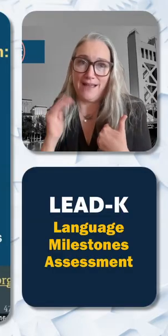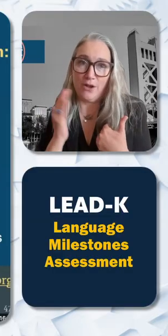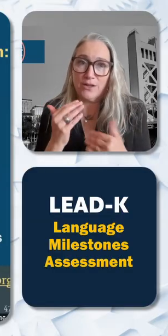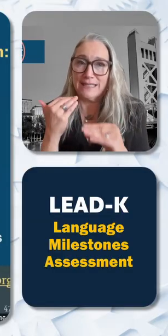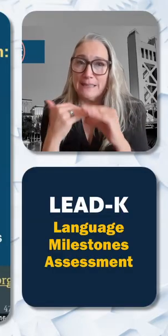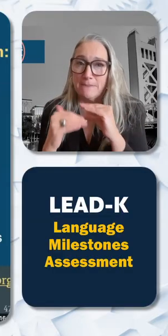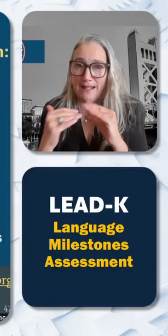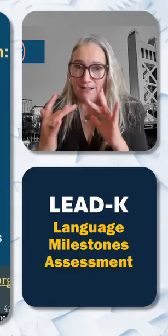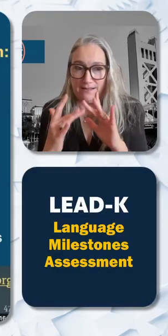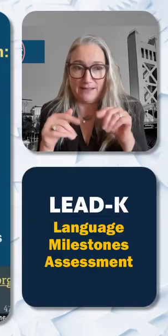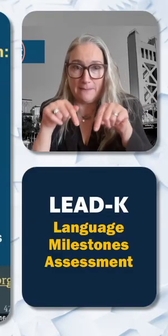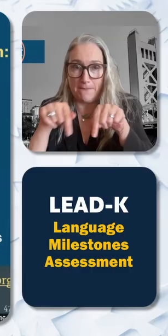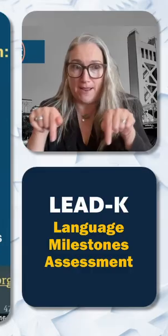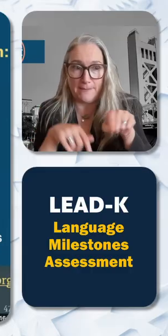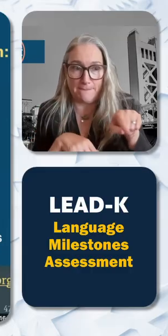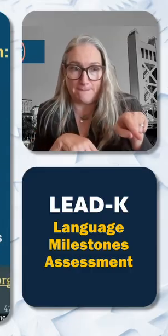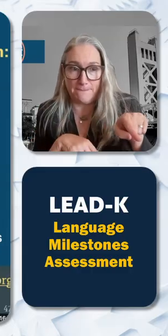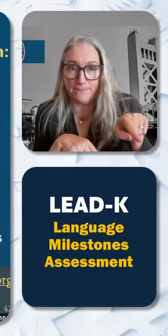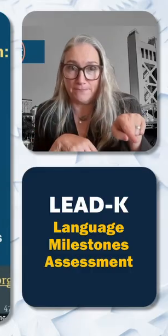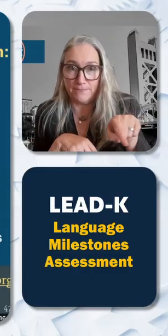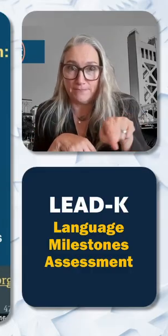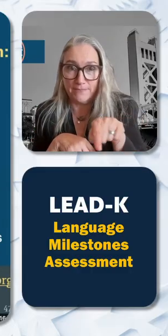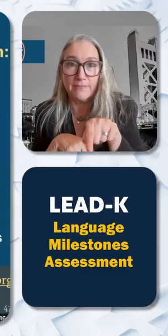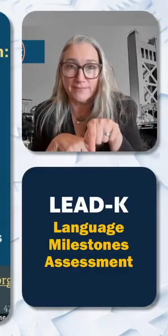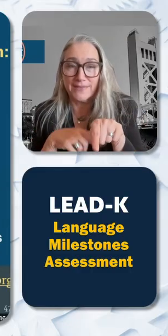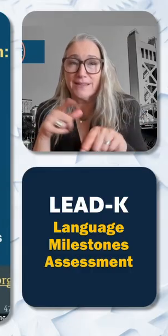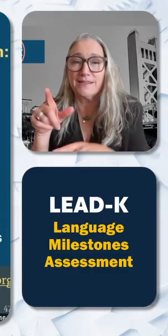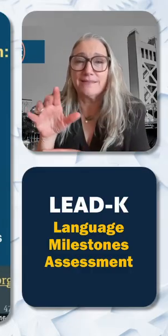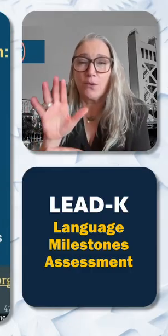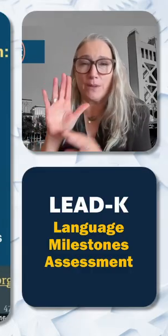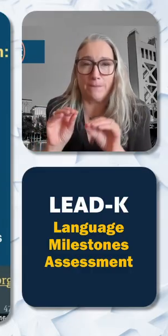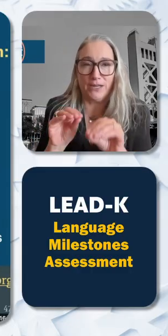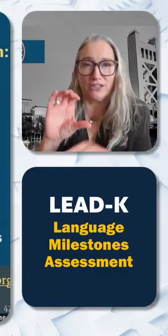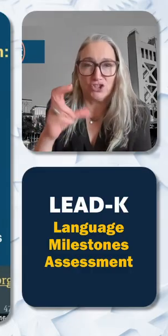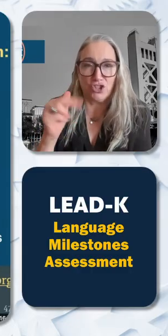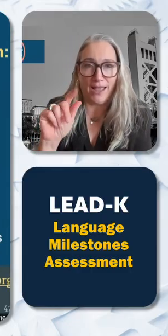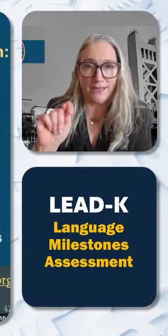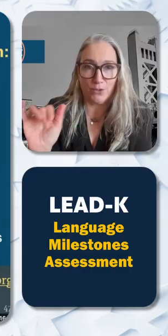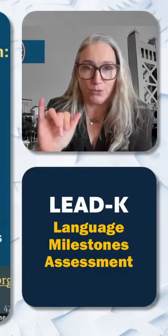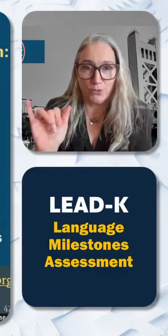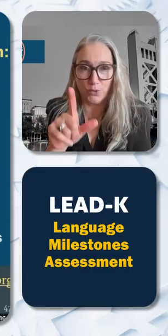If you ever need to contact us, our email is listed at the bottom.